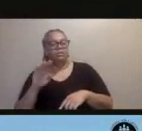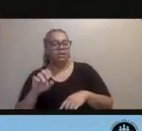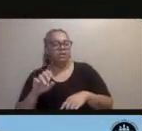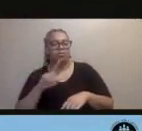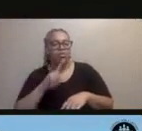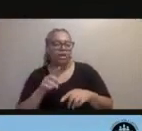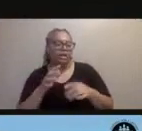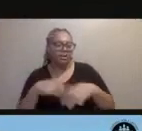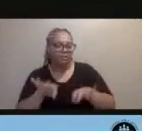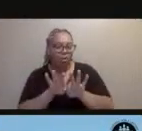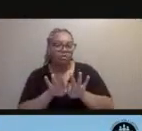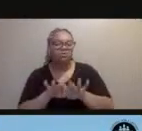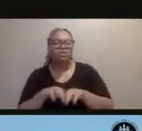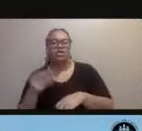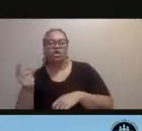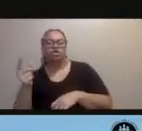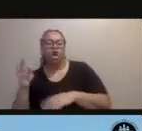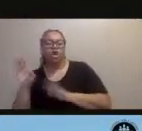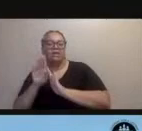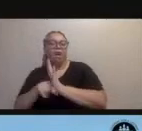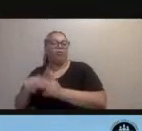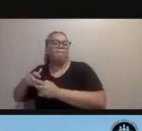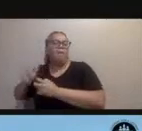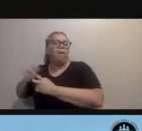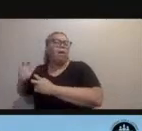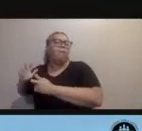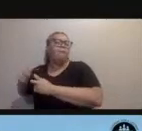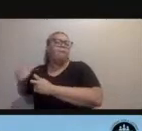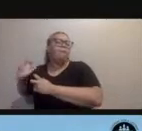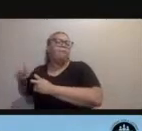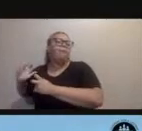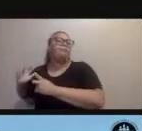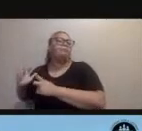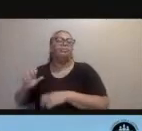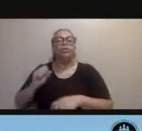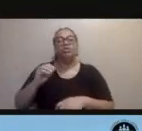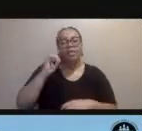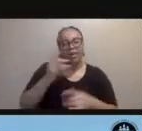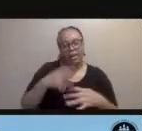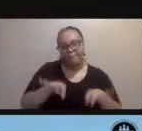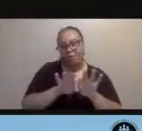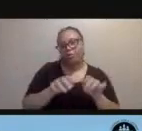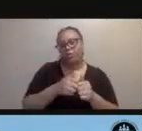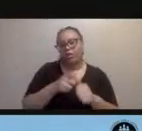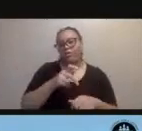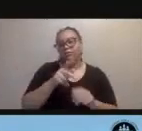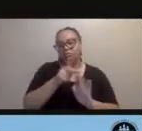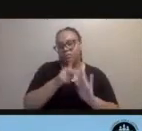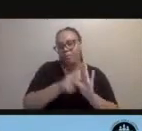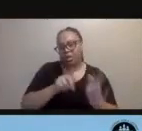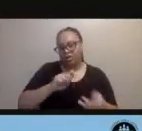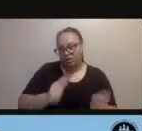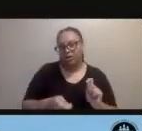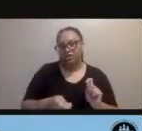DIFFERENT WAYS.